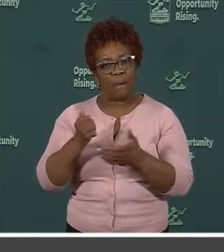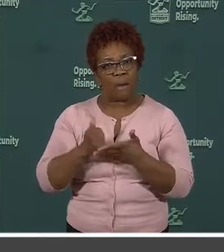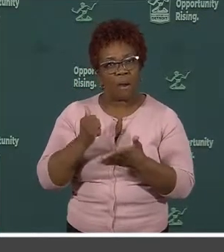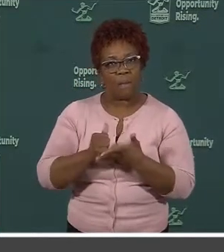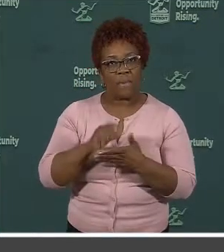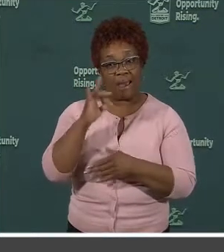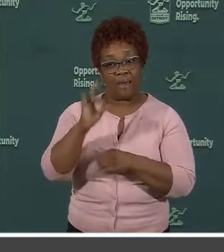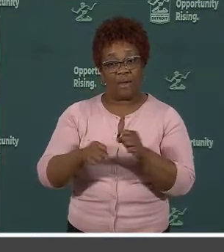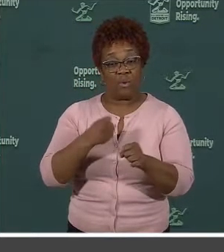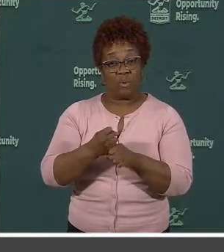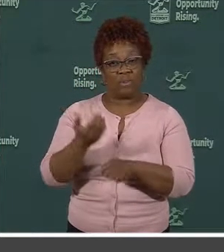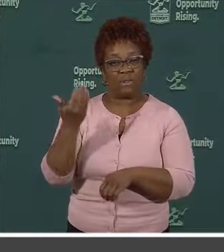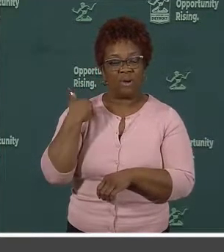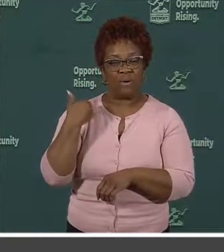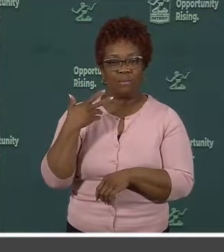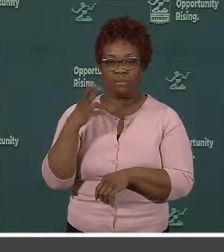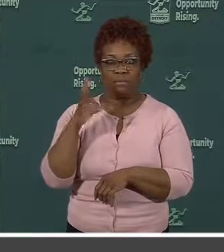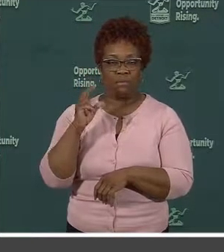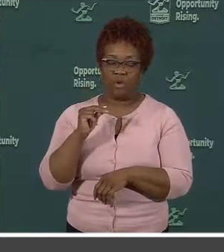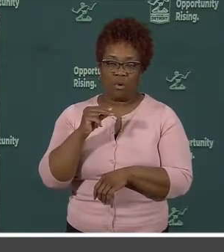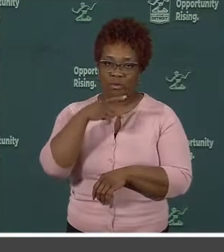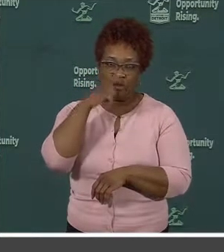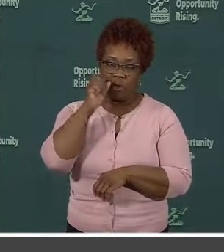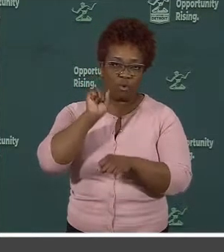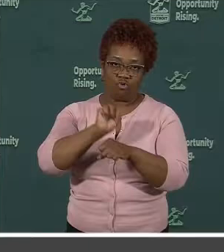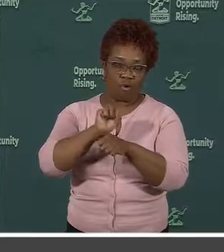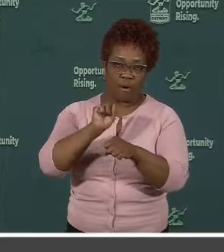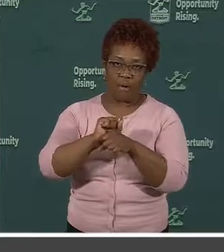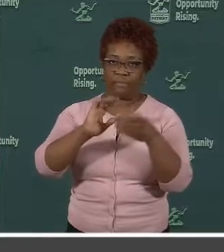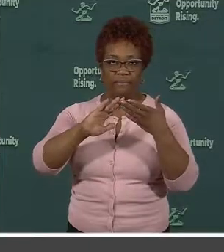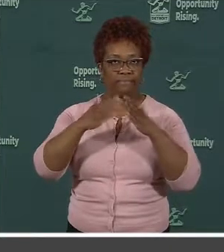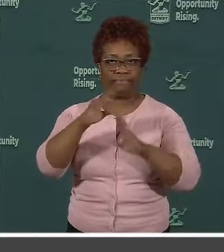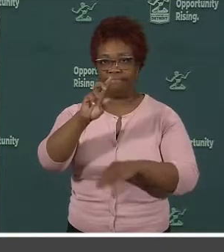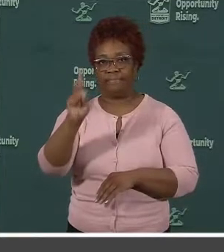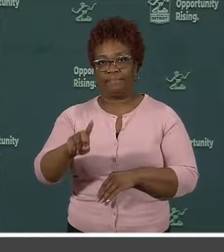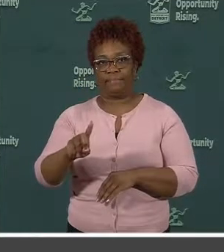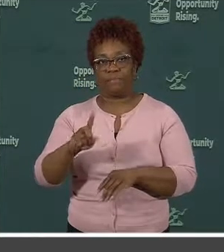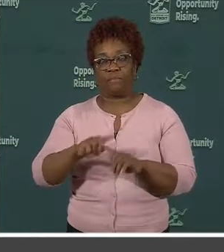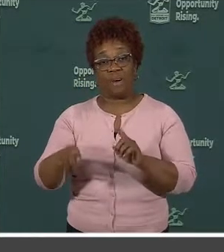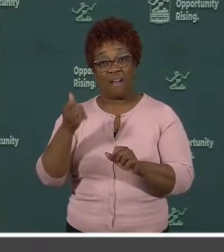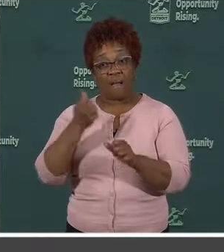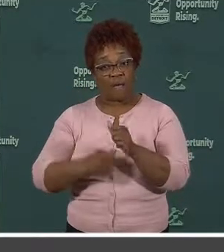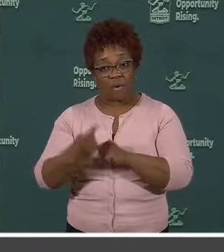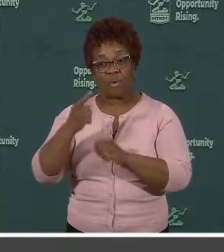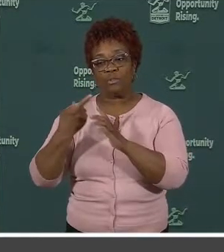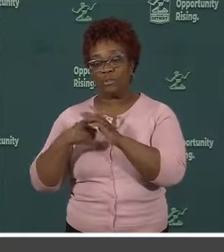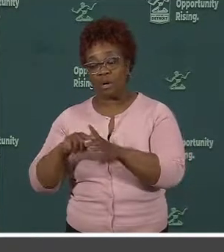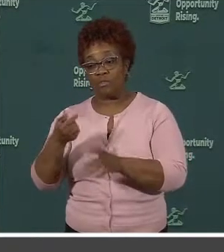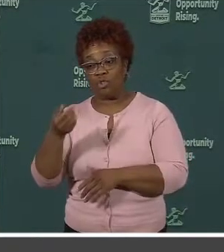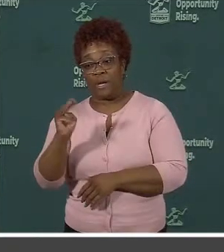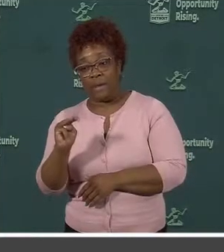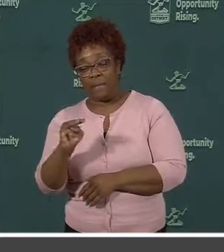WEREN'T SUMMER JOBS IN THE CITY DETROIT BUT EVERYBODY STARTING WITH GM AND DTG MARK ROYCE WAS